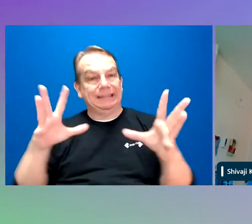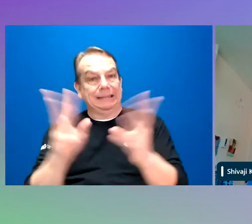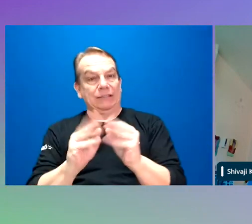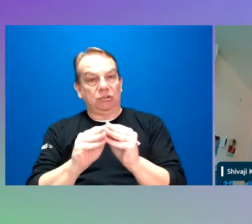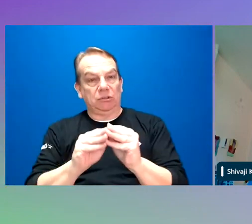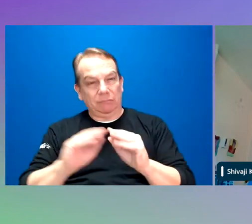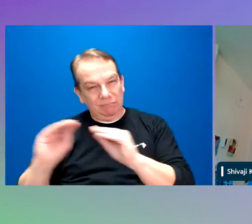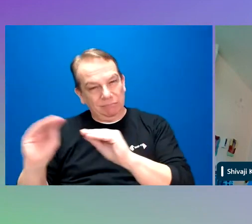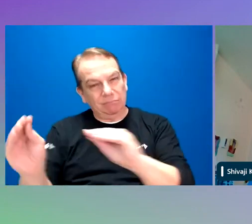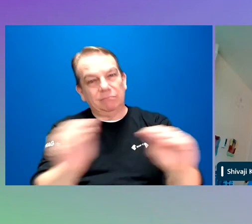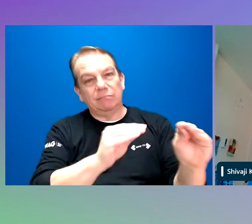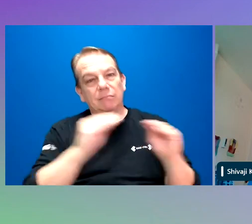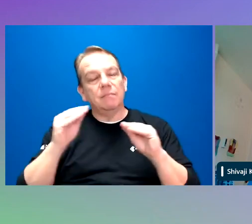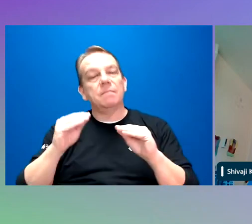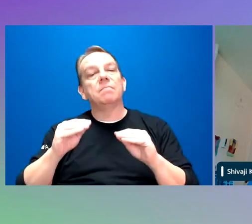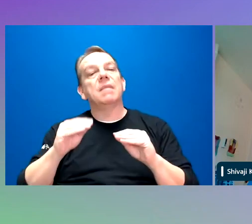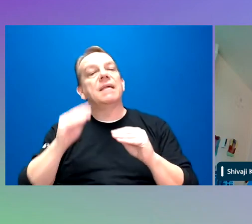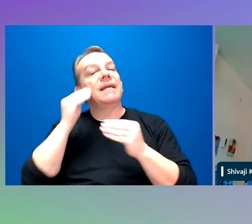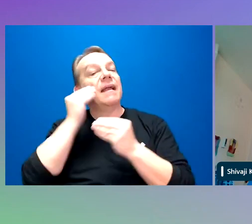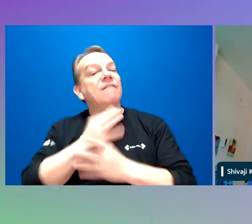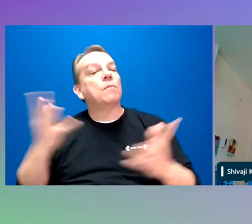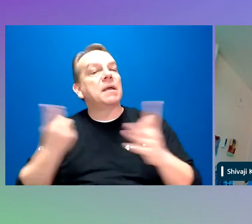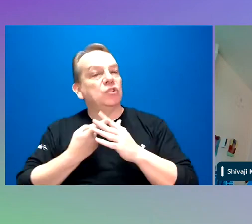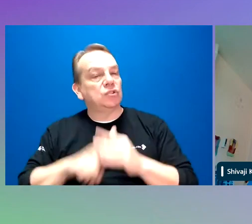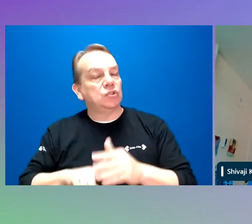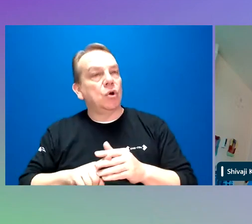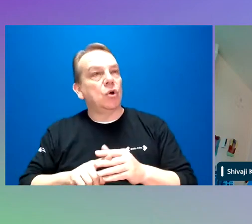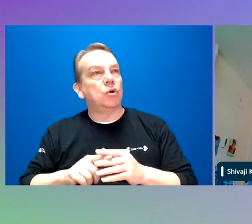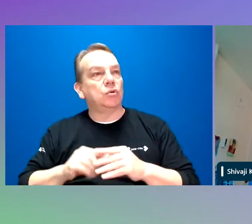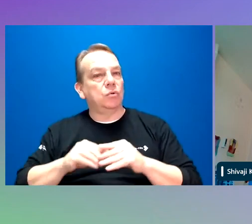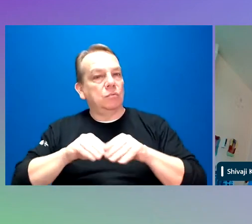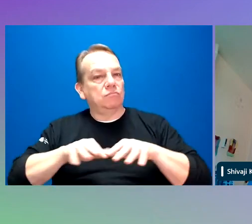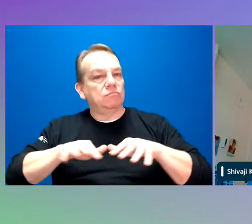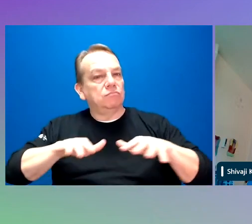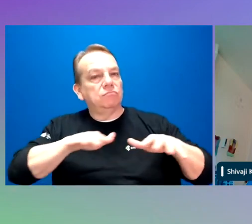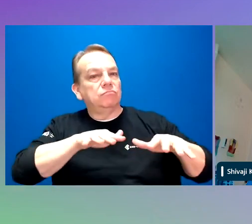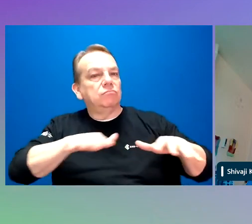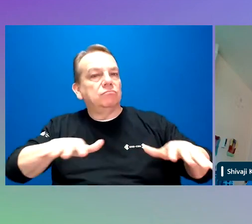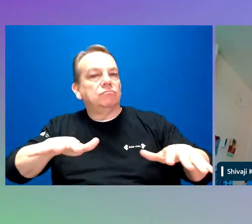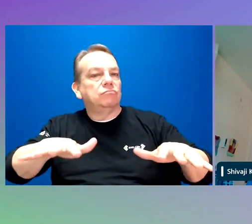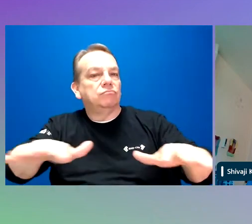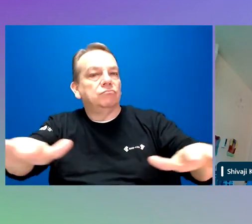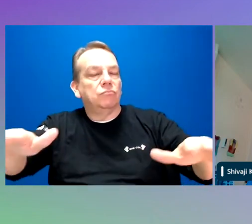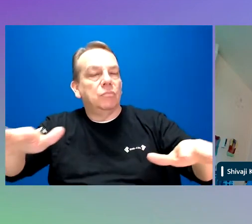knowledge started to build up